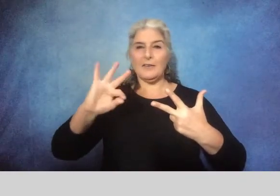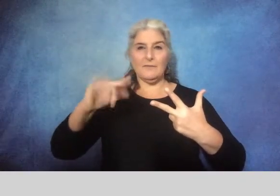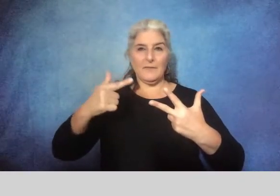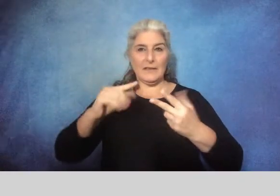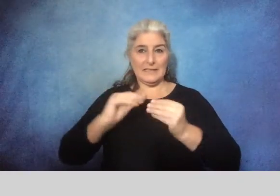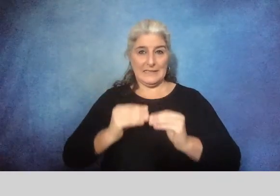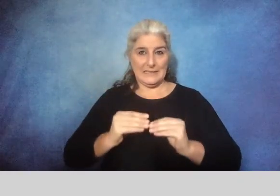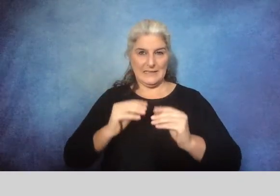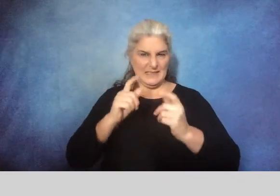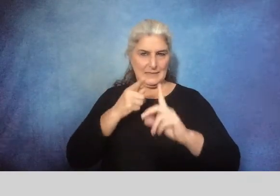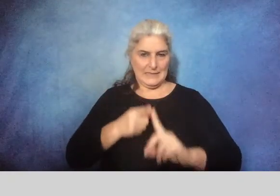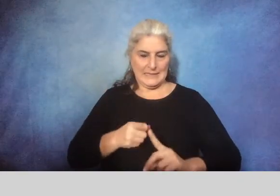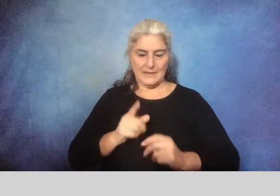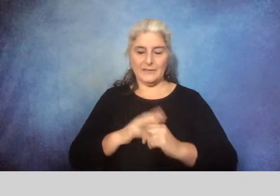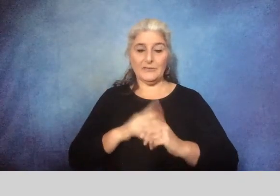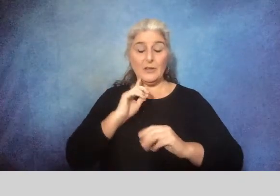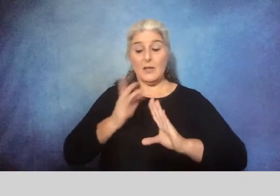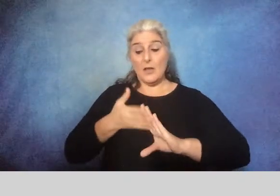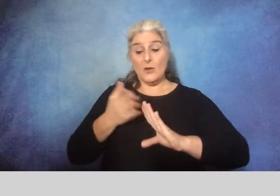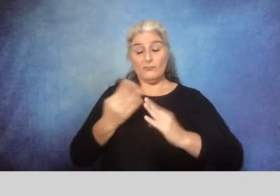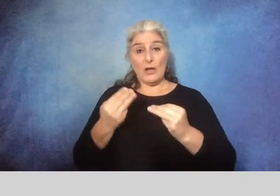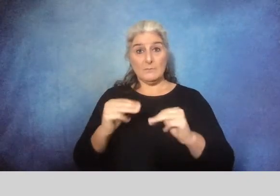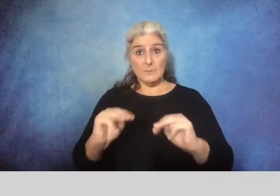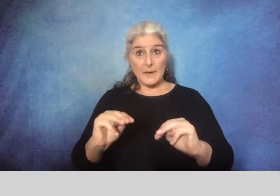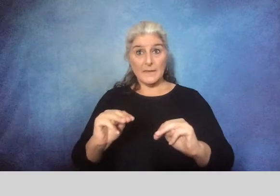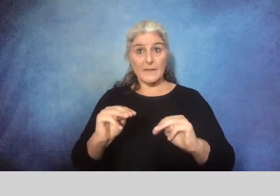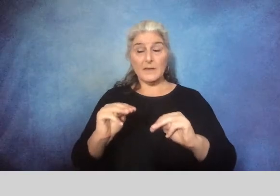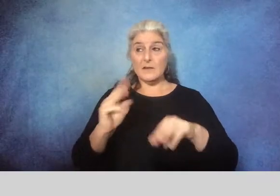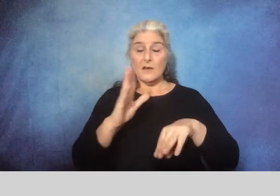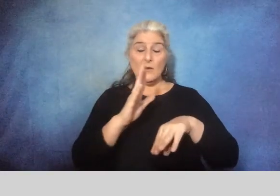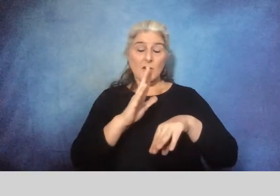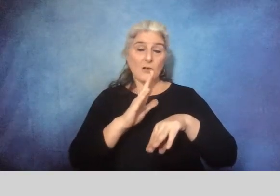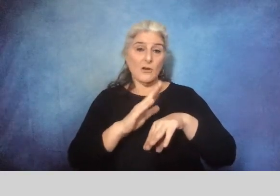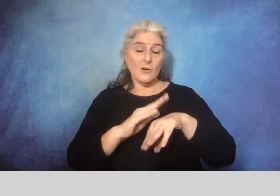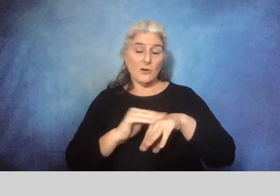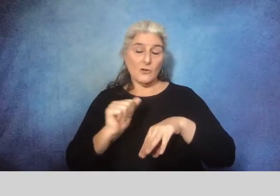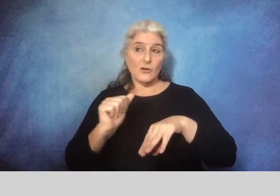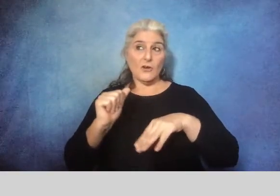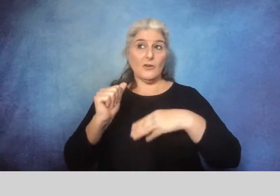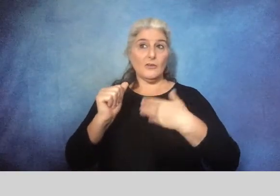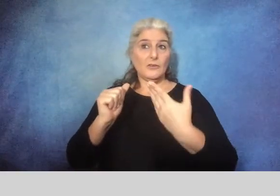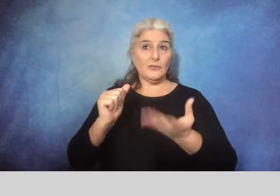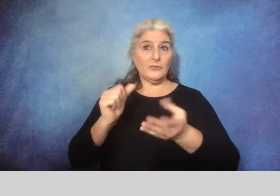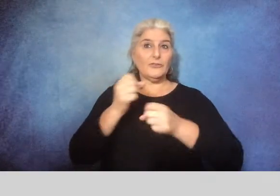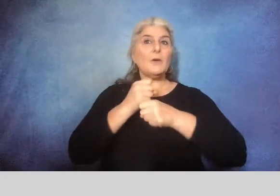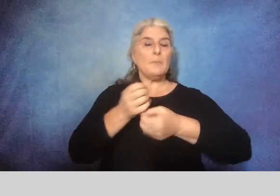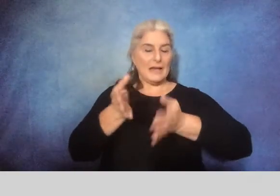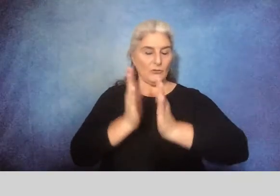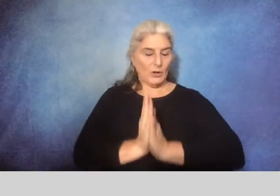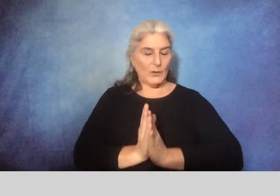And run method calls make_request which makes a request to the Gutenberg Projects.